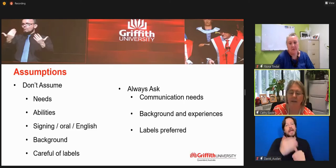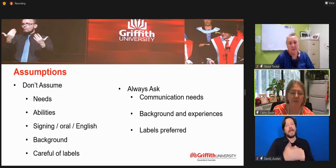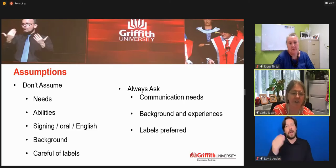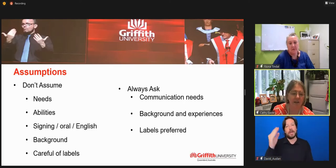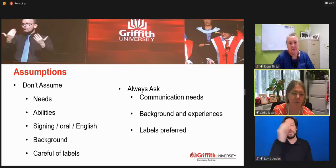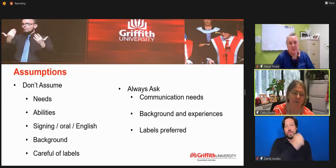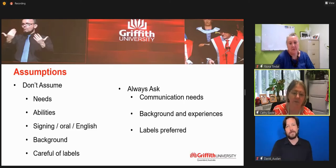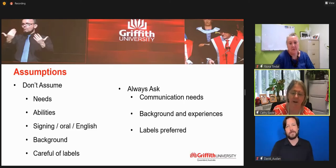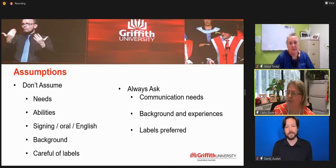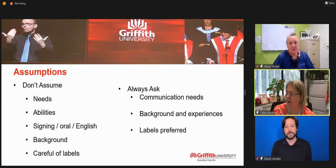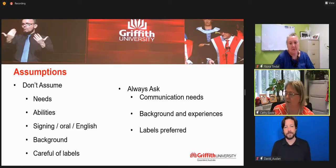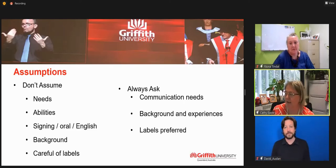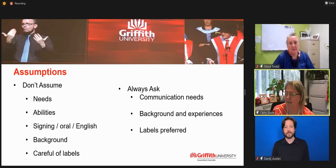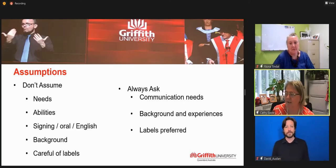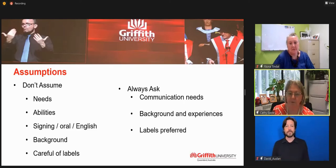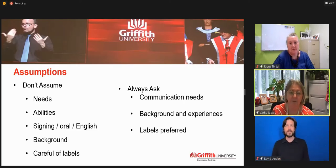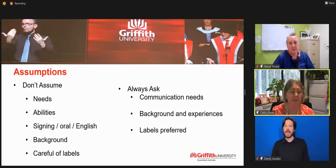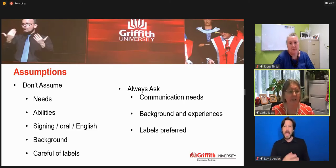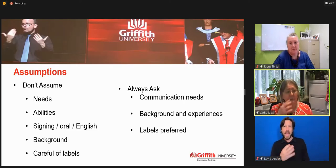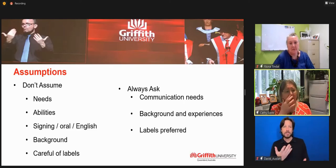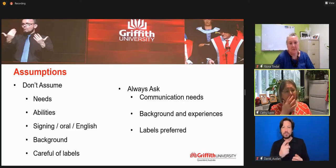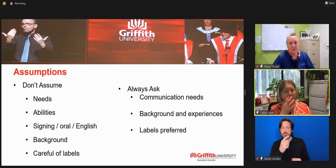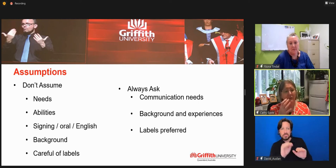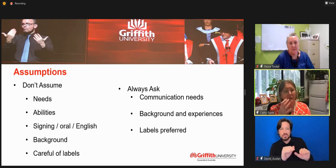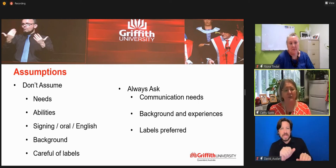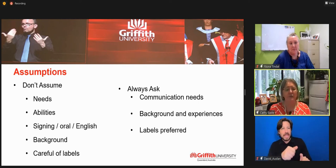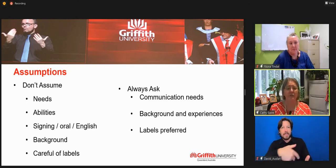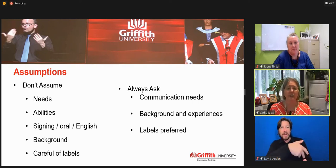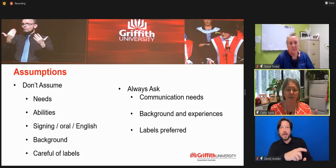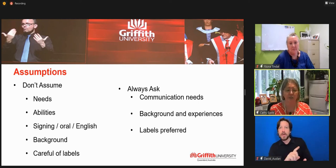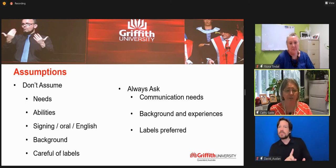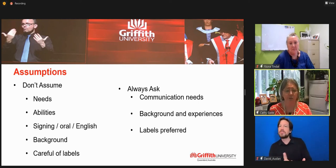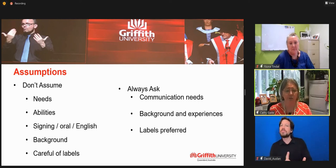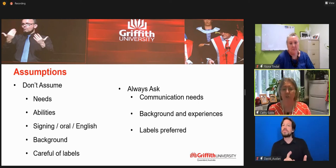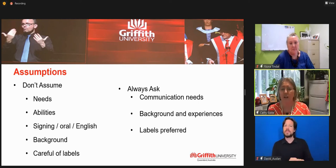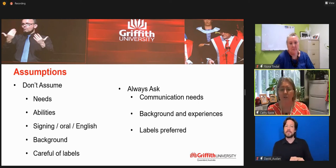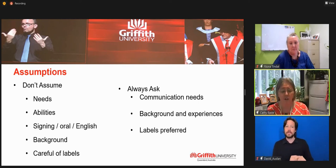check what their background and experiences are, especially with students in relation to education.